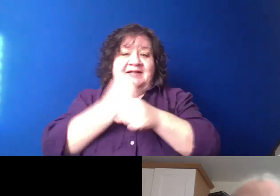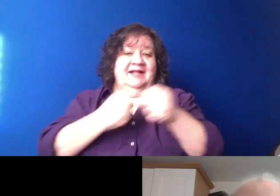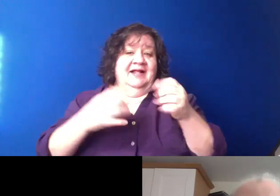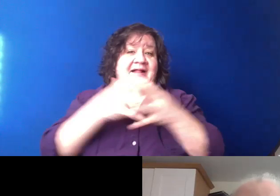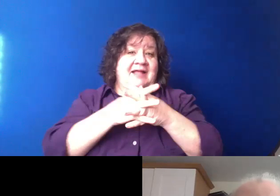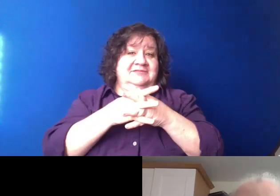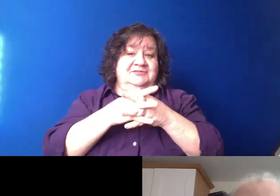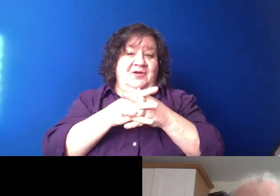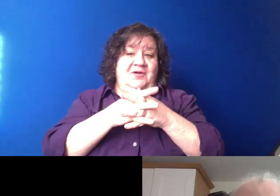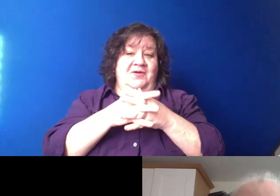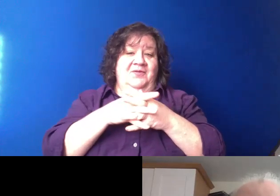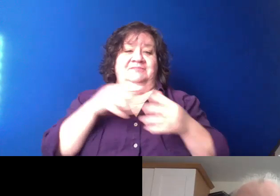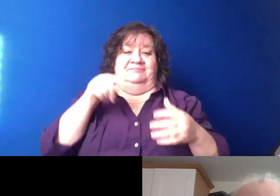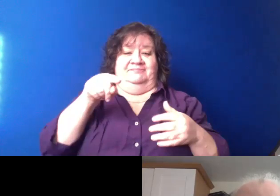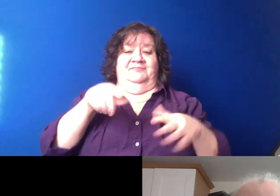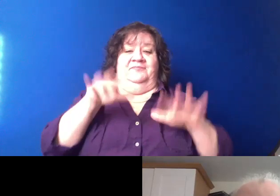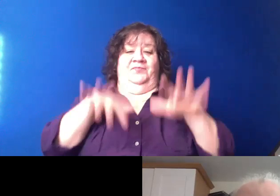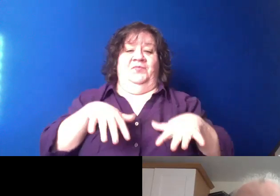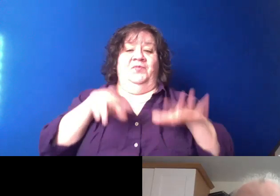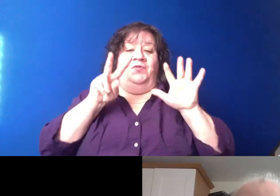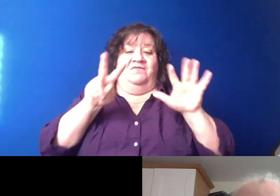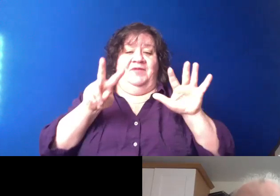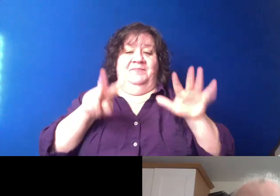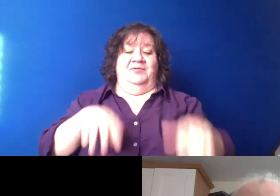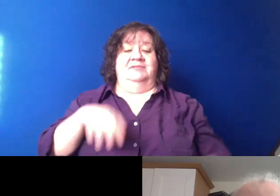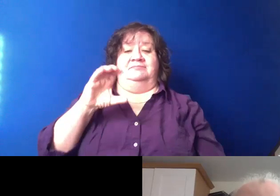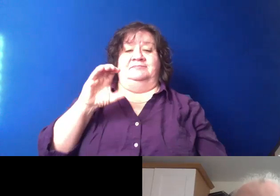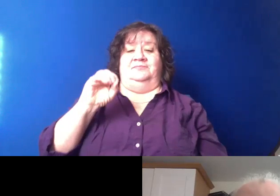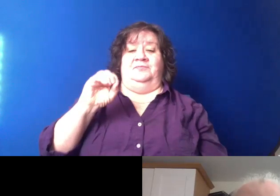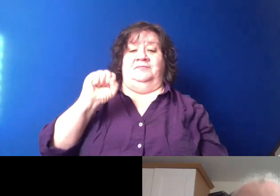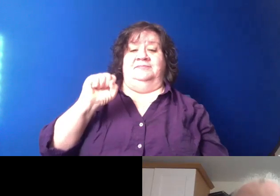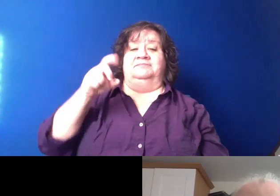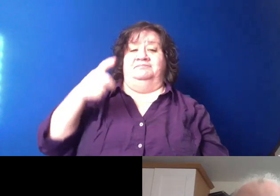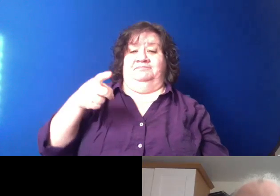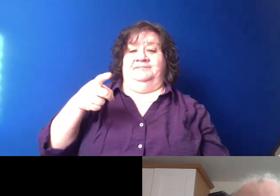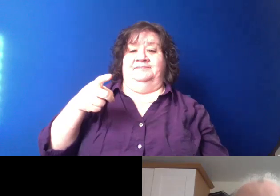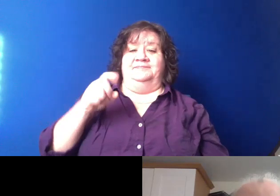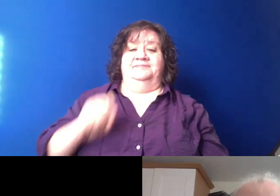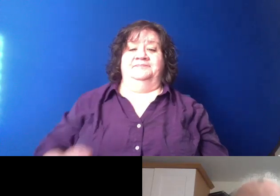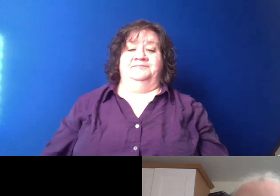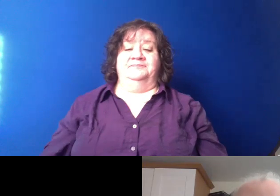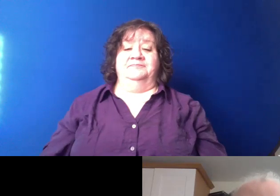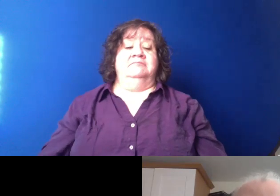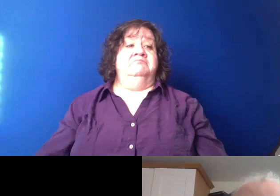what can uh make the change here is a coalition of persons with disabilities and their organizations